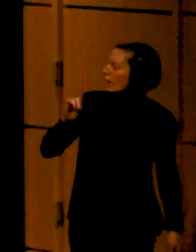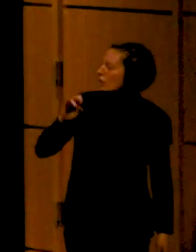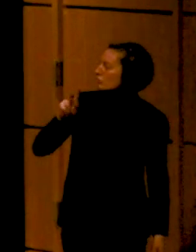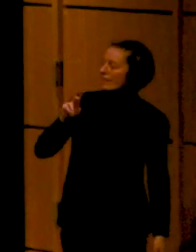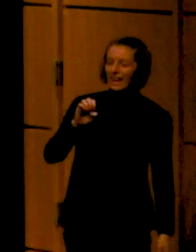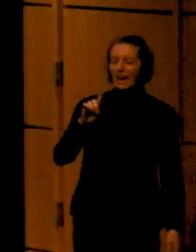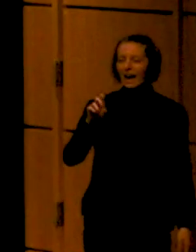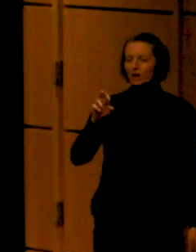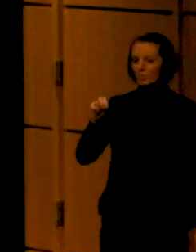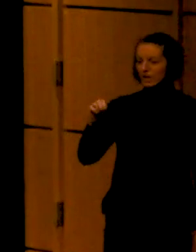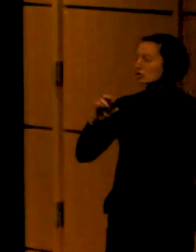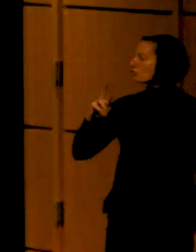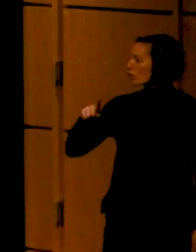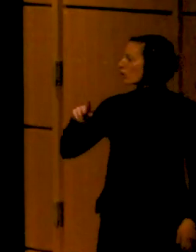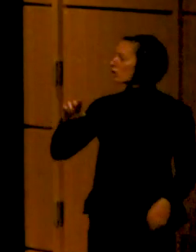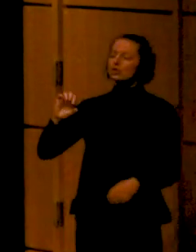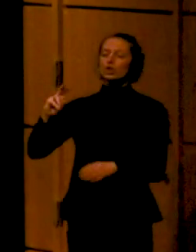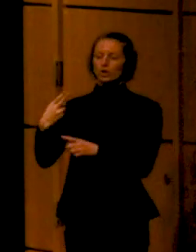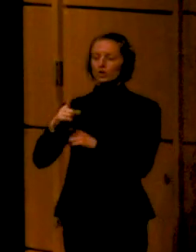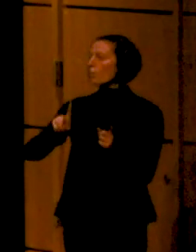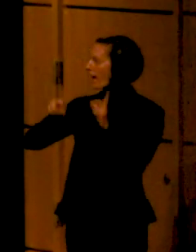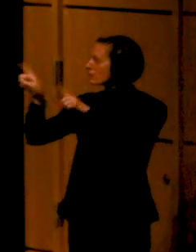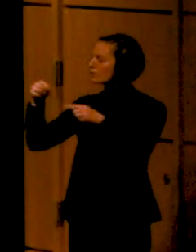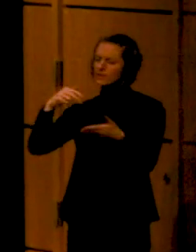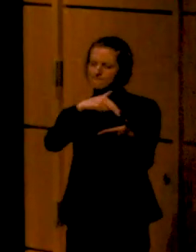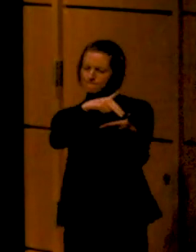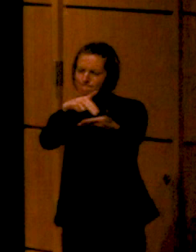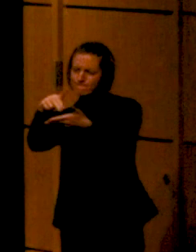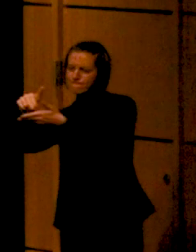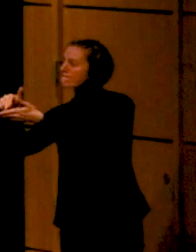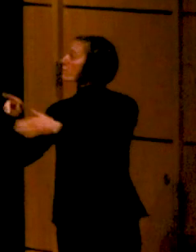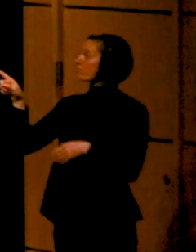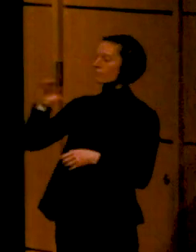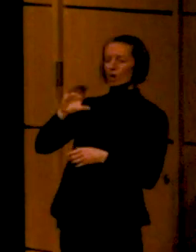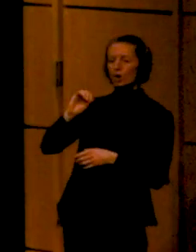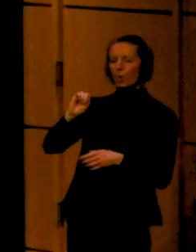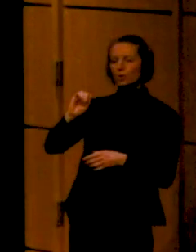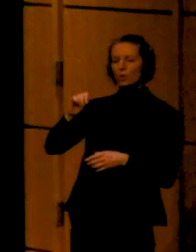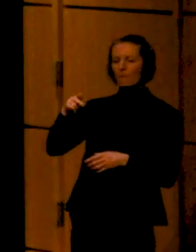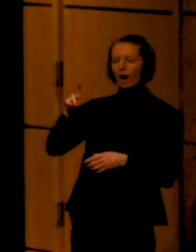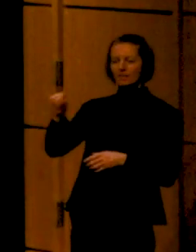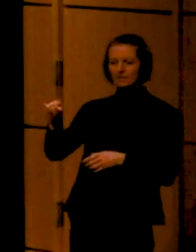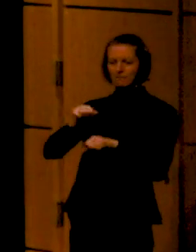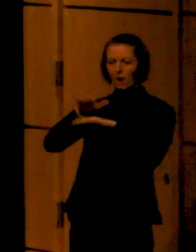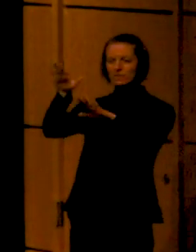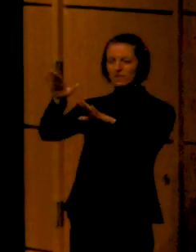Cotopaxi is a mammoth volcano almost 20,000 feet tall and erupts with some regularity